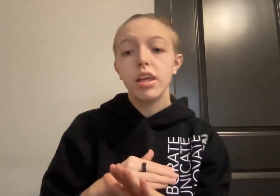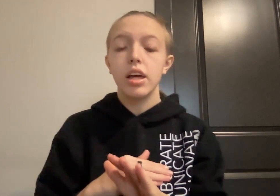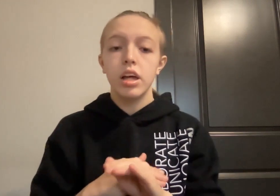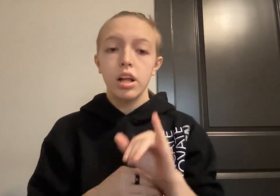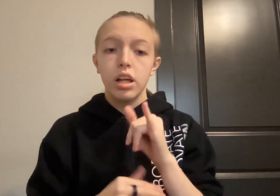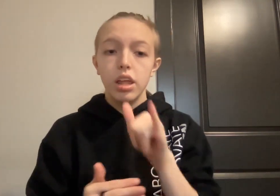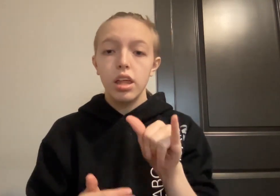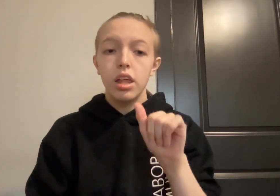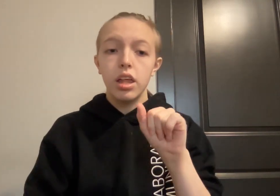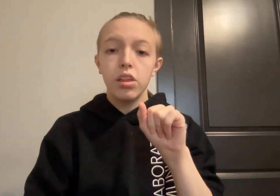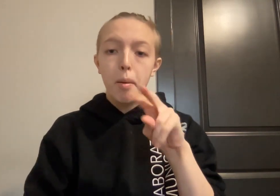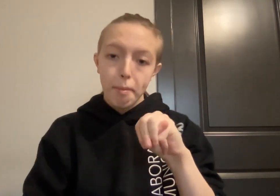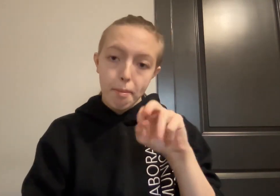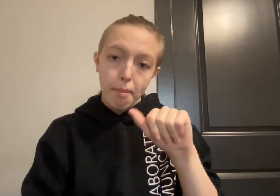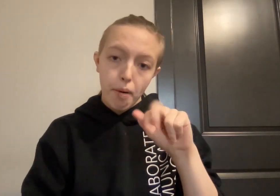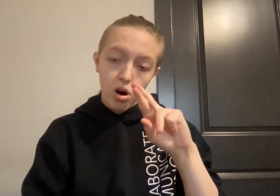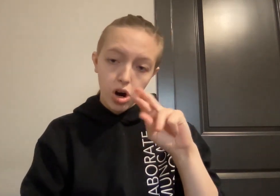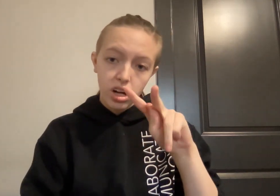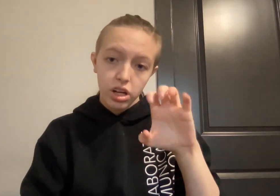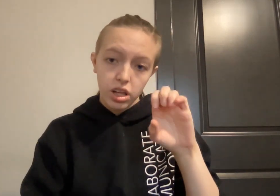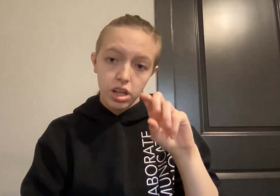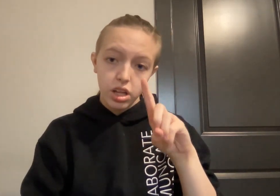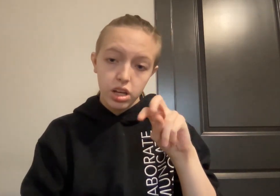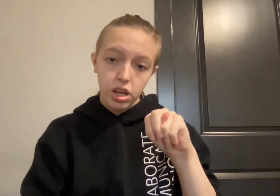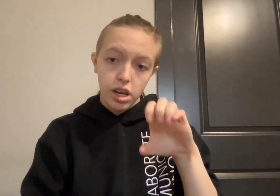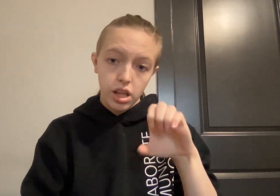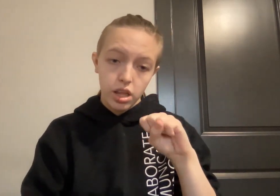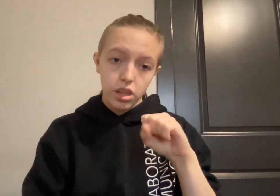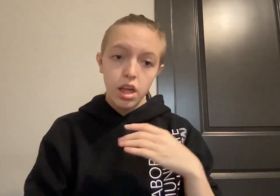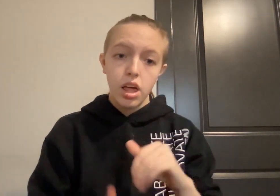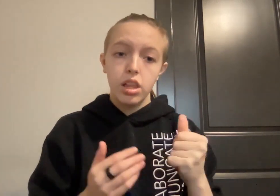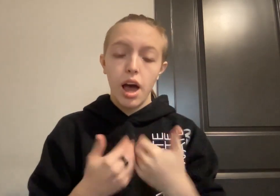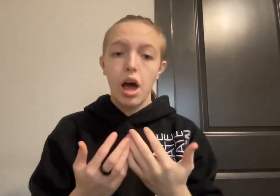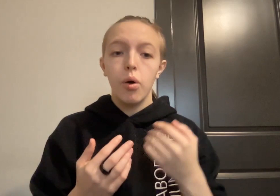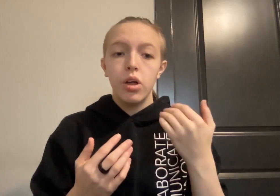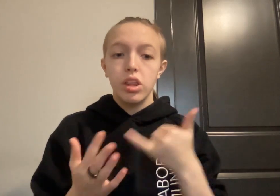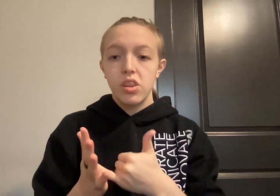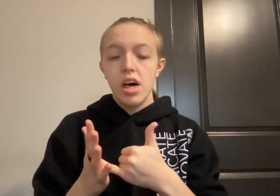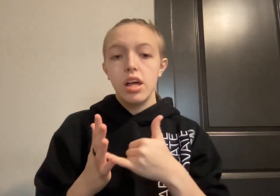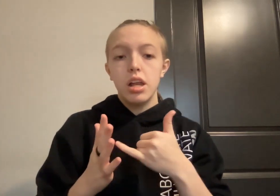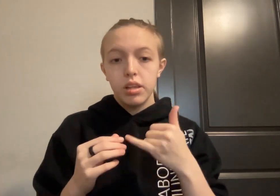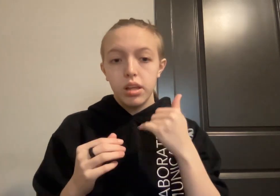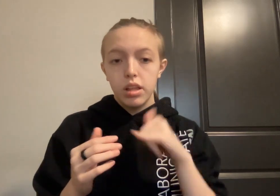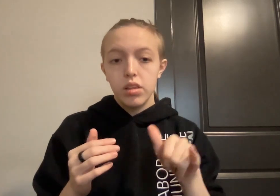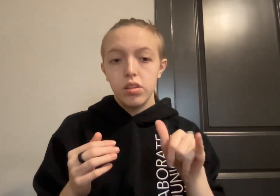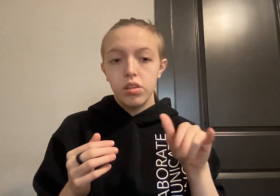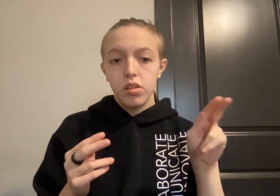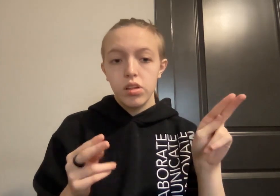in is markedness and how it is